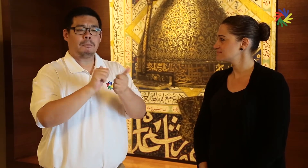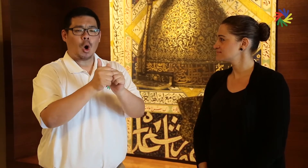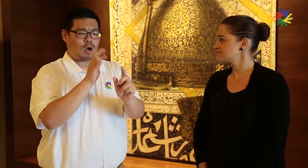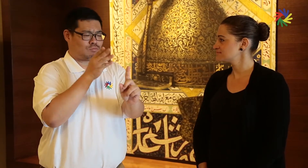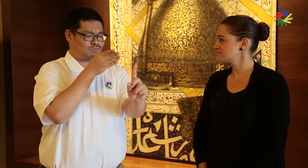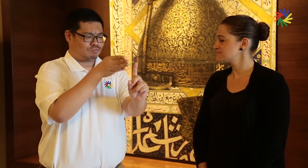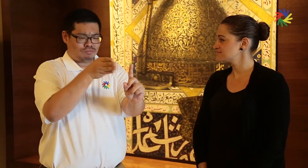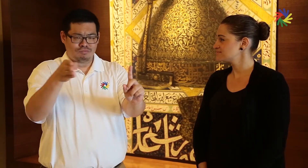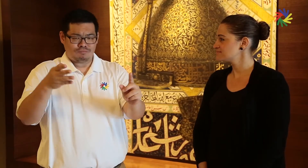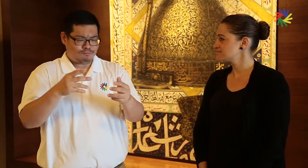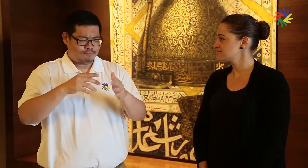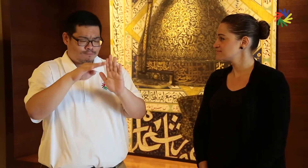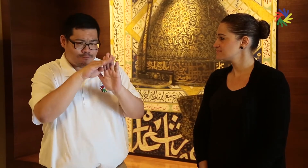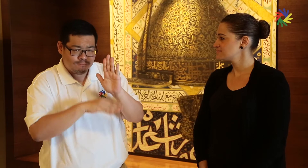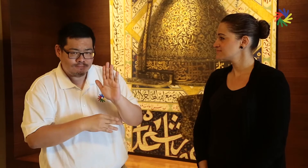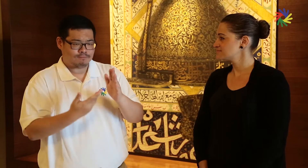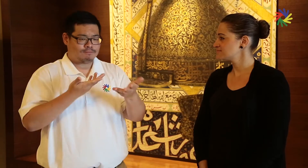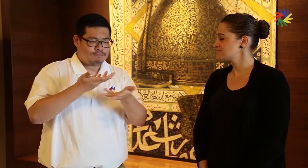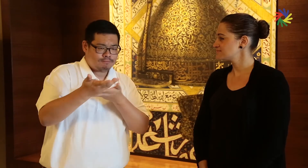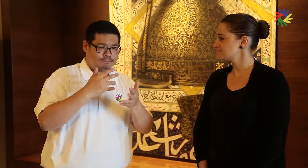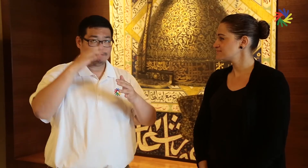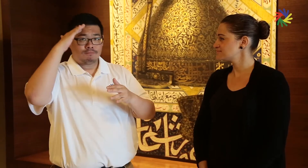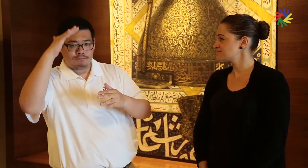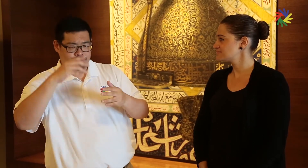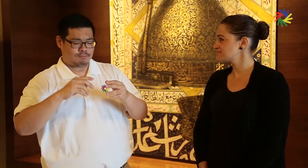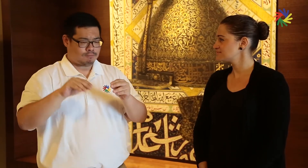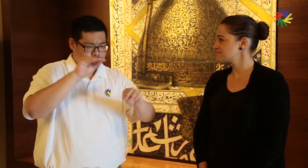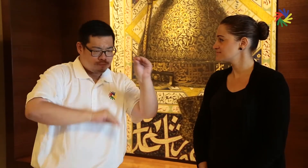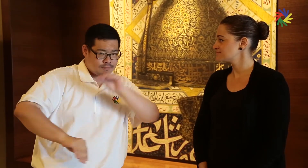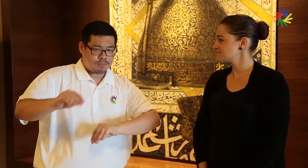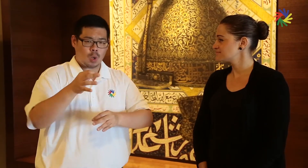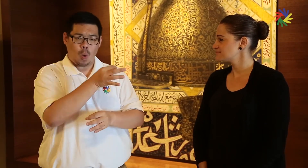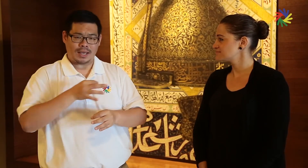Deaflympics.